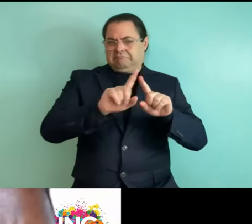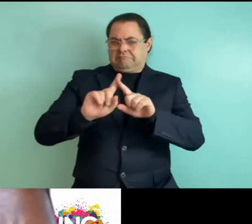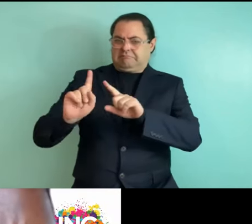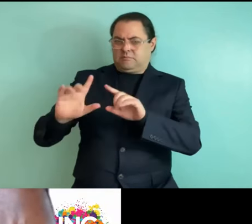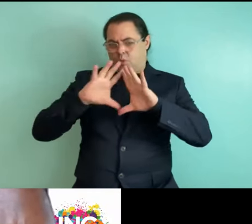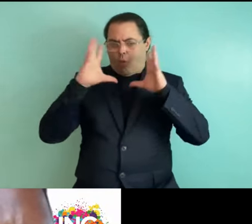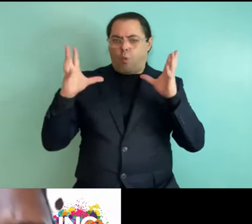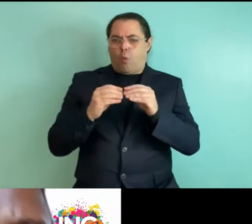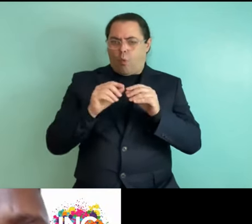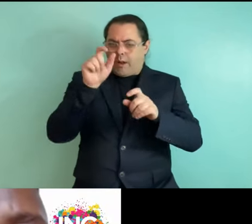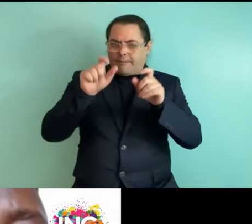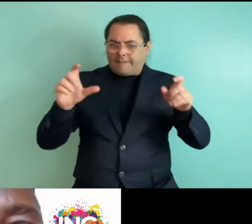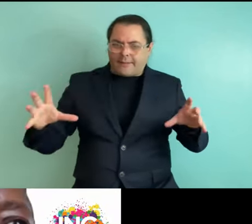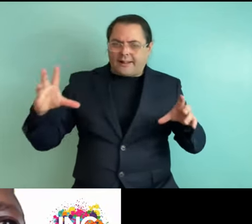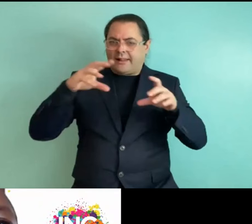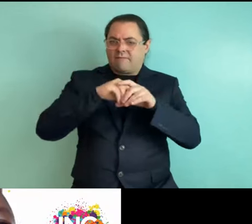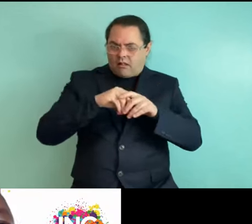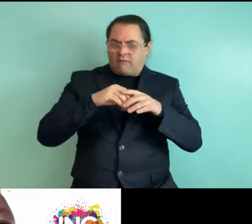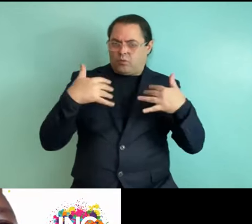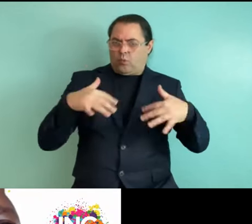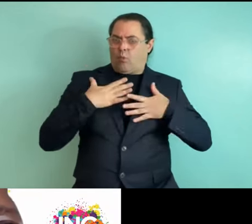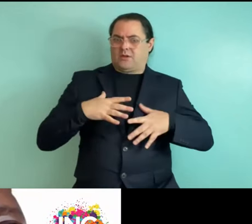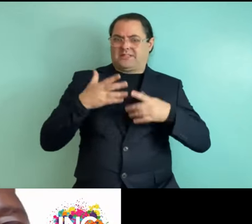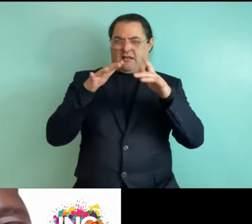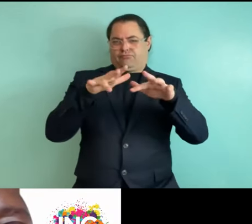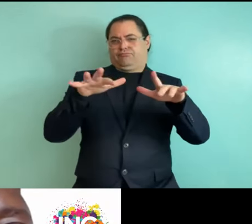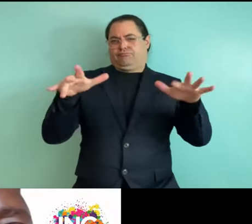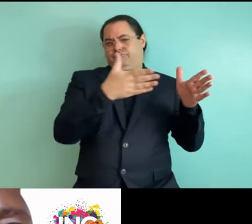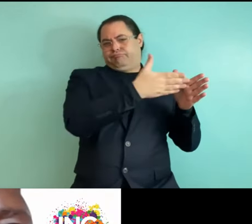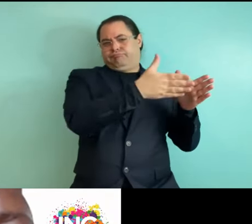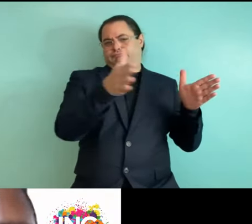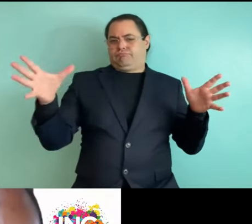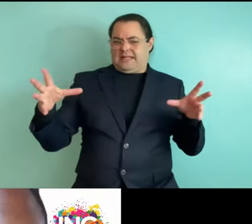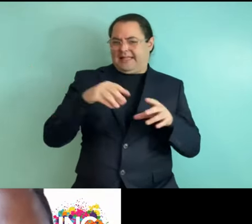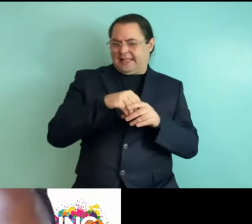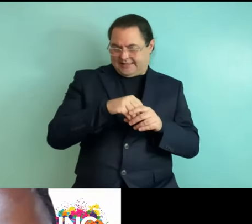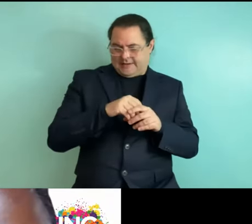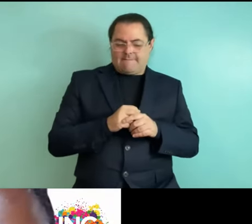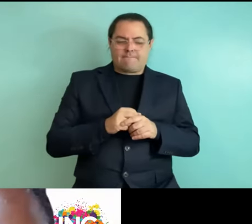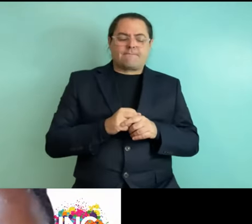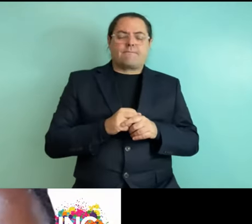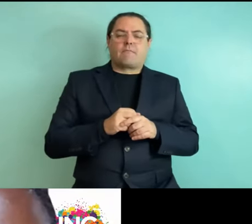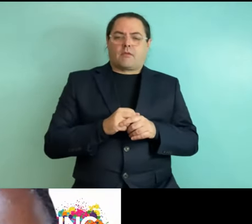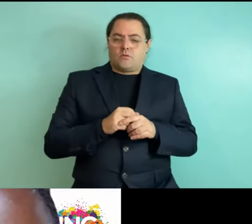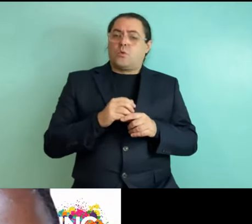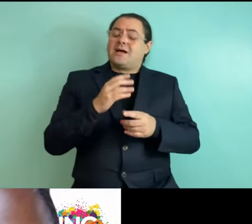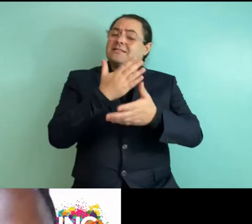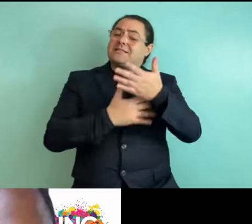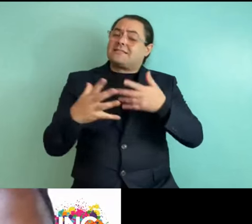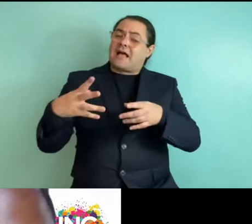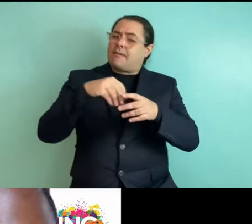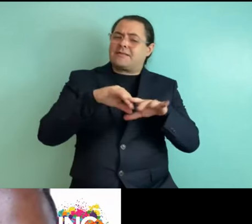11:07:48 So, the way we've been able to get disability inclusion is through partnerships